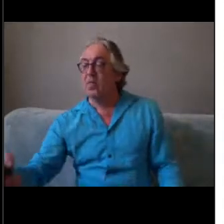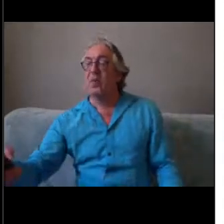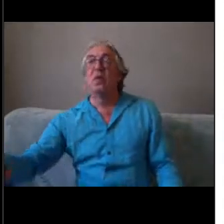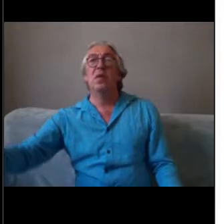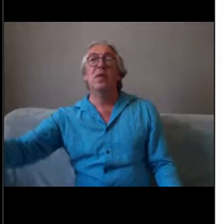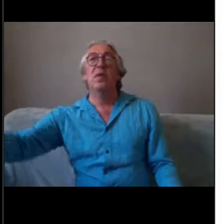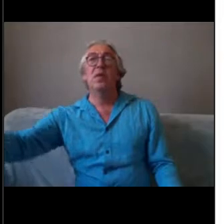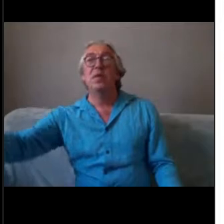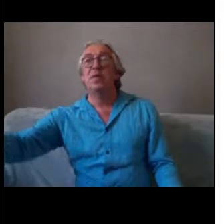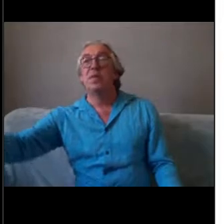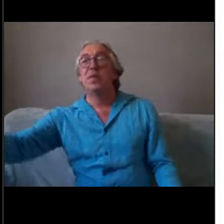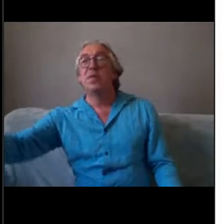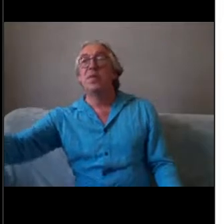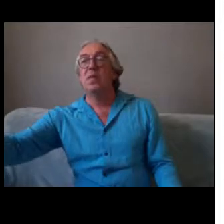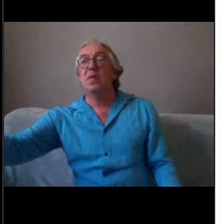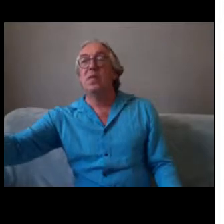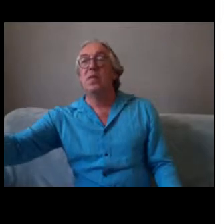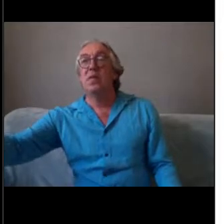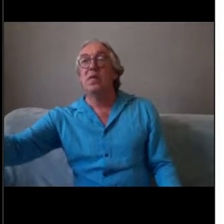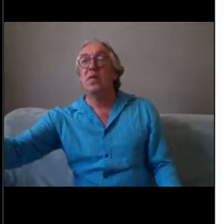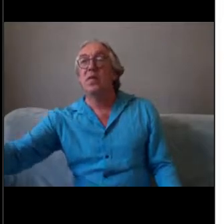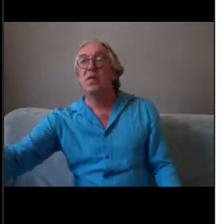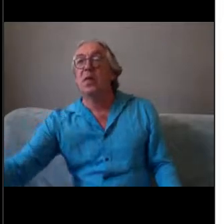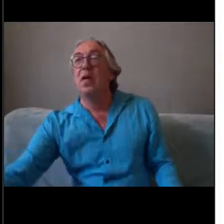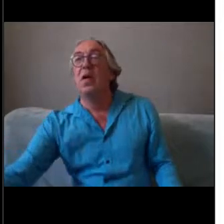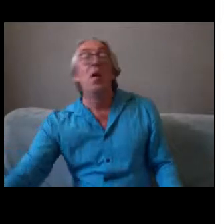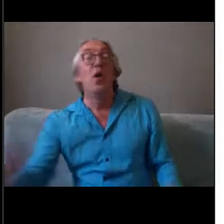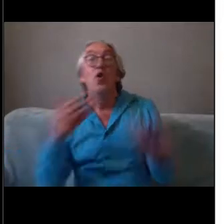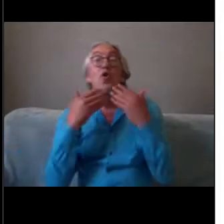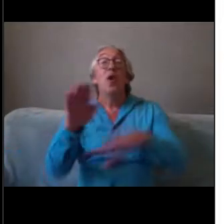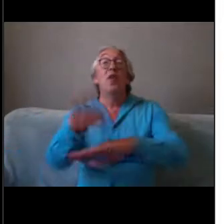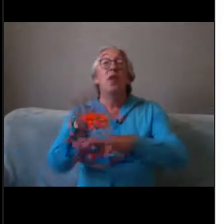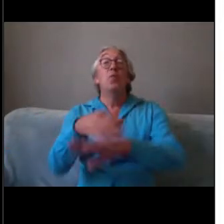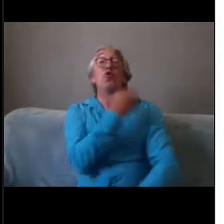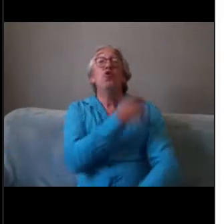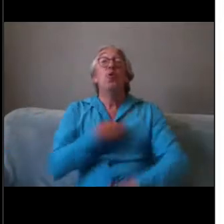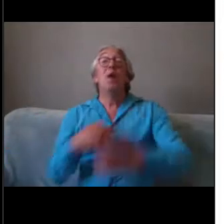I think the students associations have an important role in this.